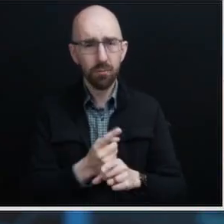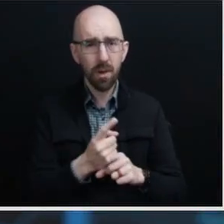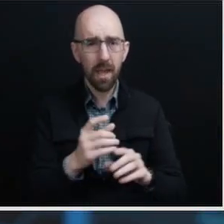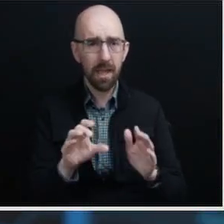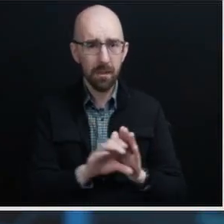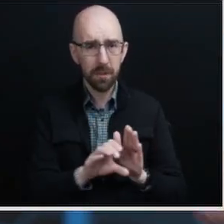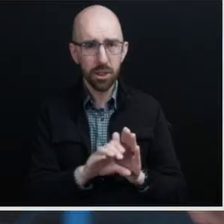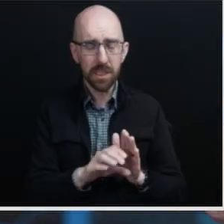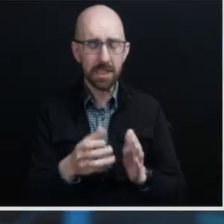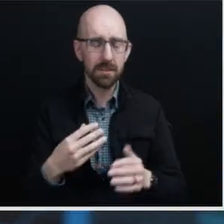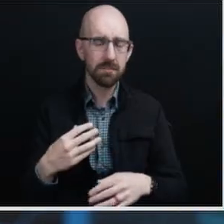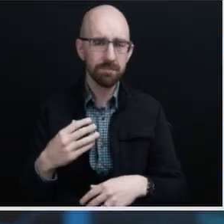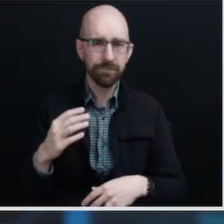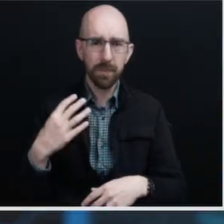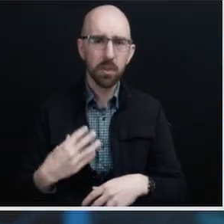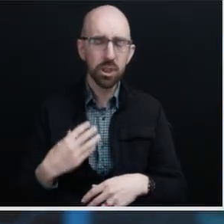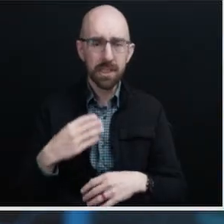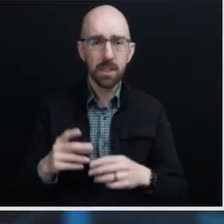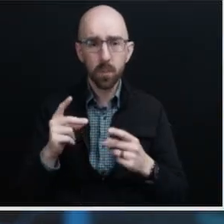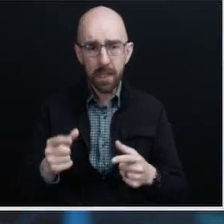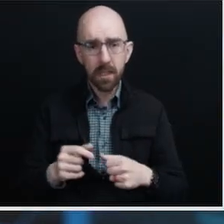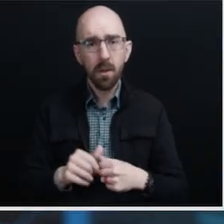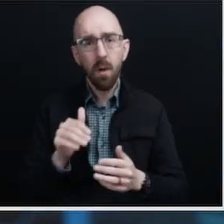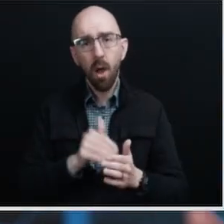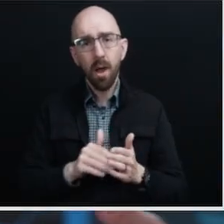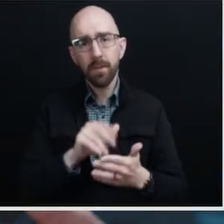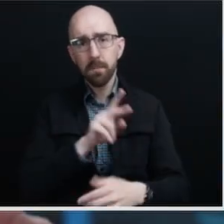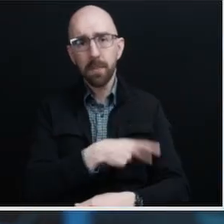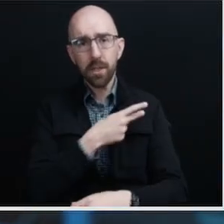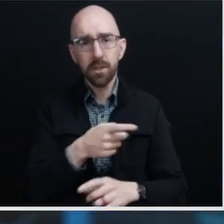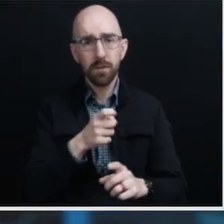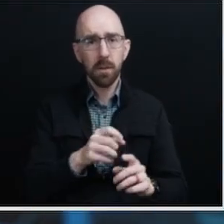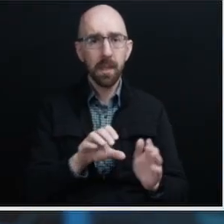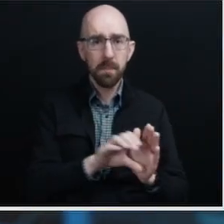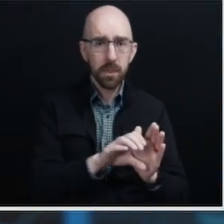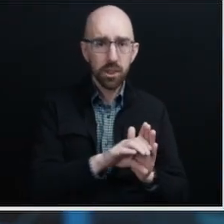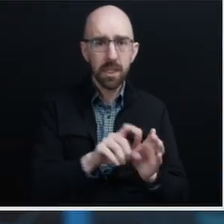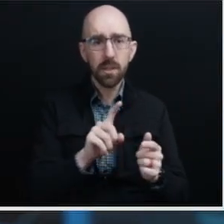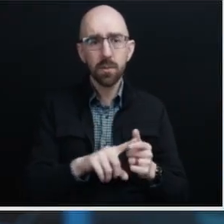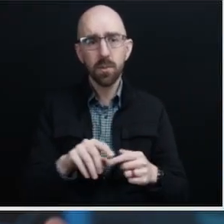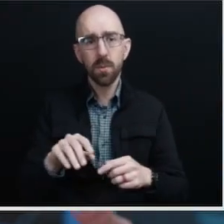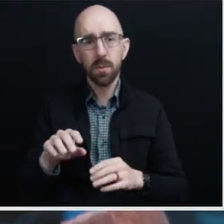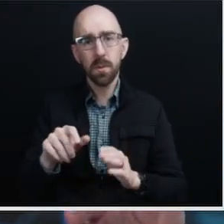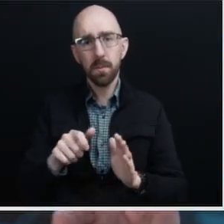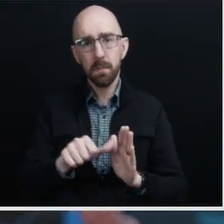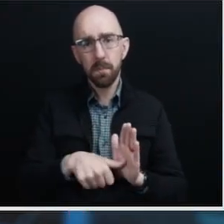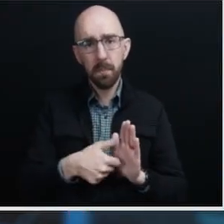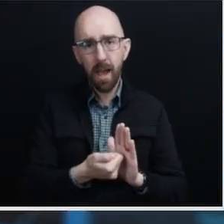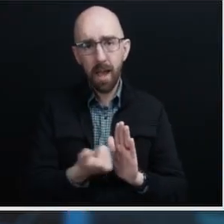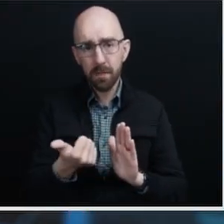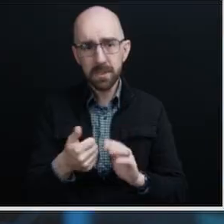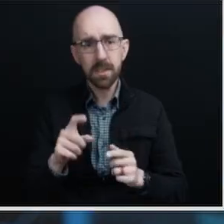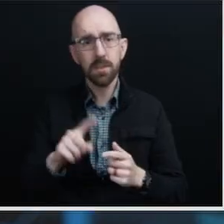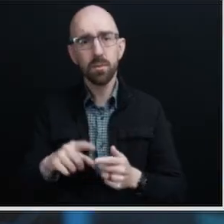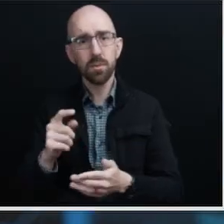and oftentimes actually patients get from imaging to biopsy to a treating provider faster um through